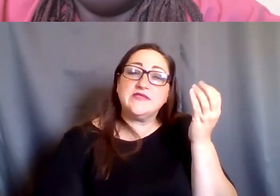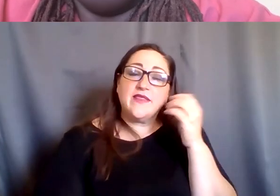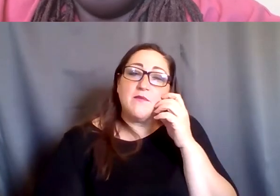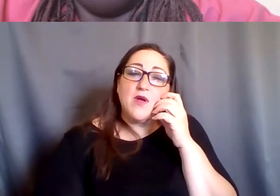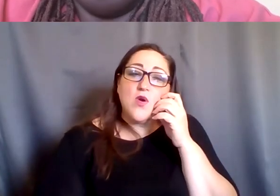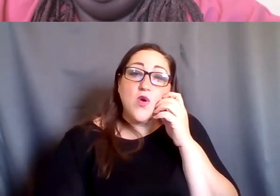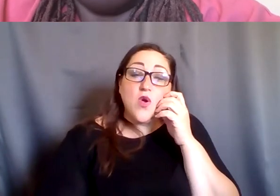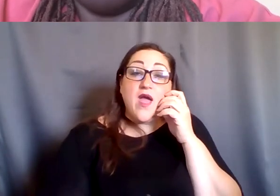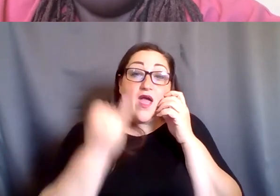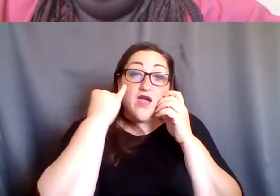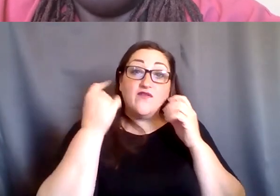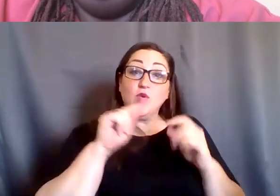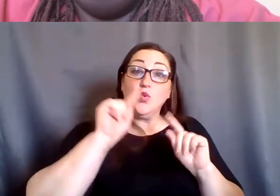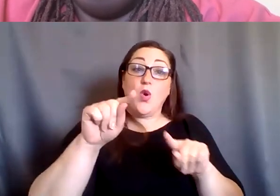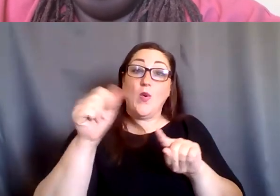ask yourself why you’re taking the stairs.